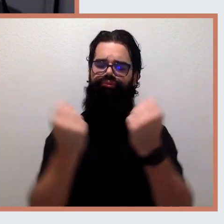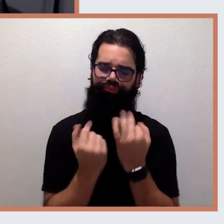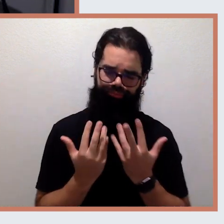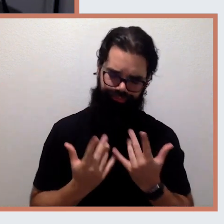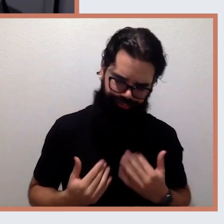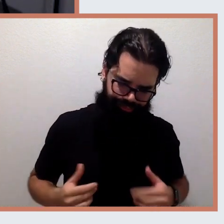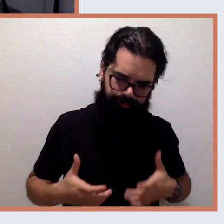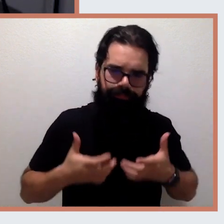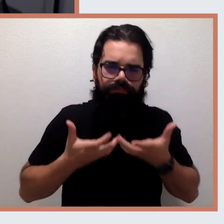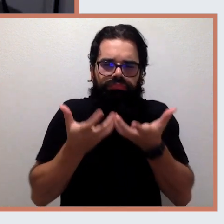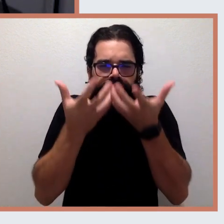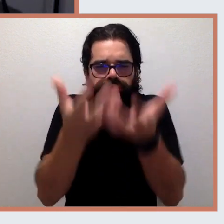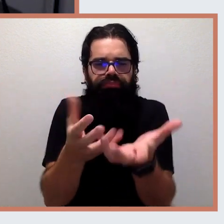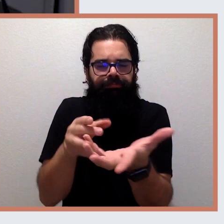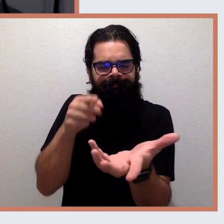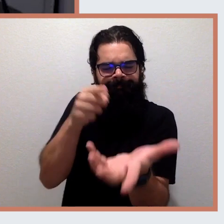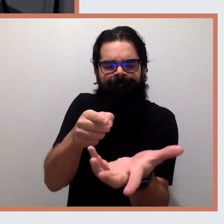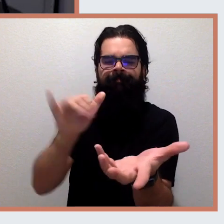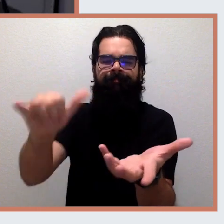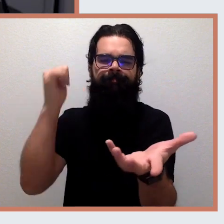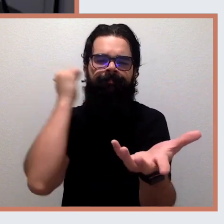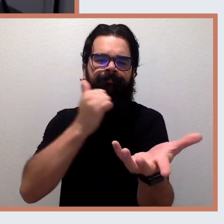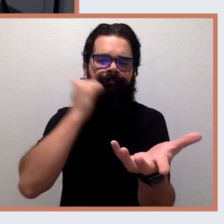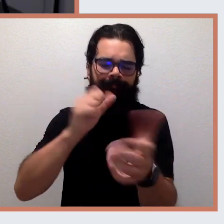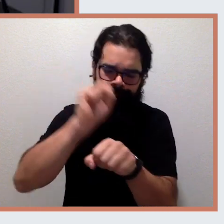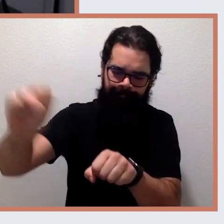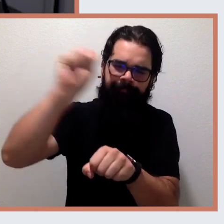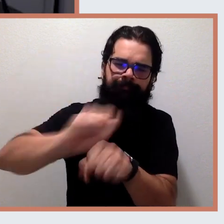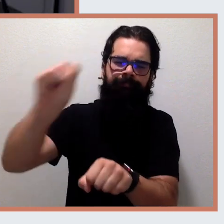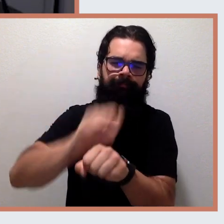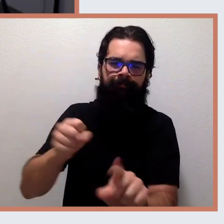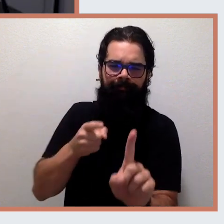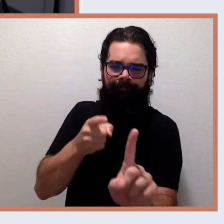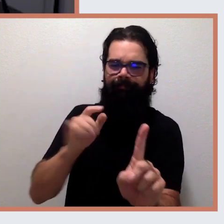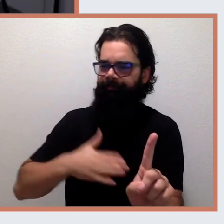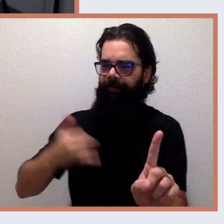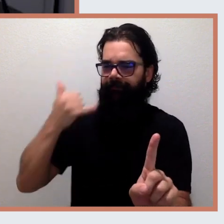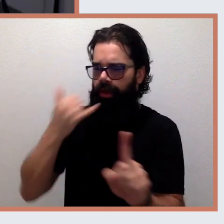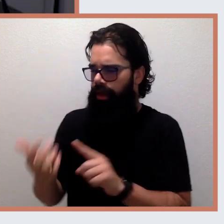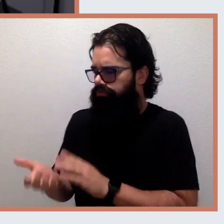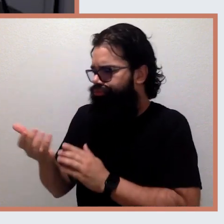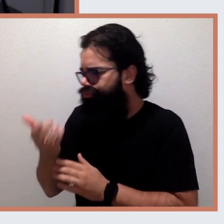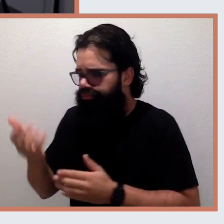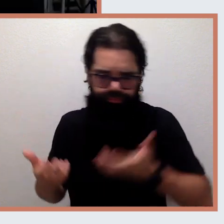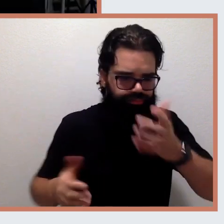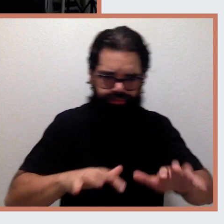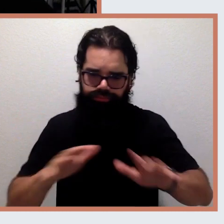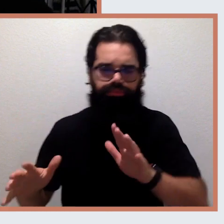That it is you're, as a producer especially, you're putting out fires every day. Every day--